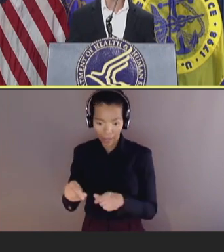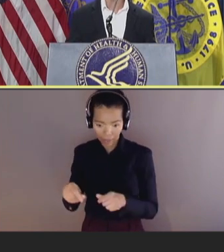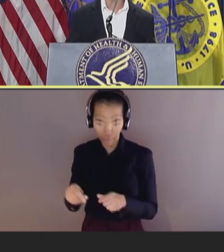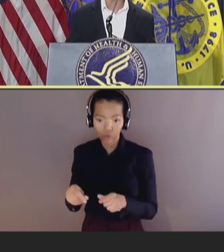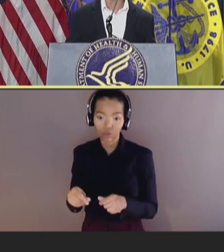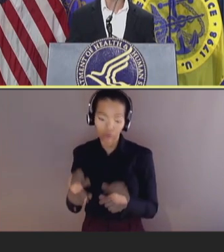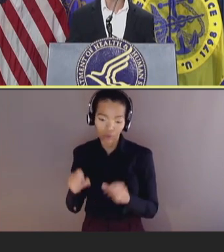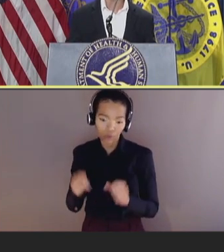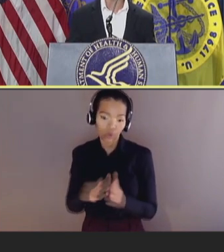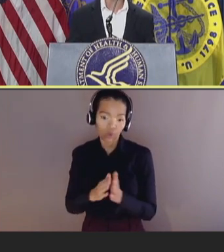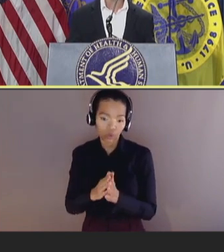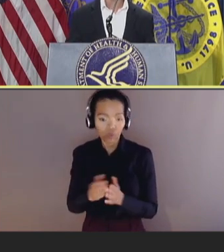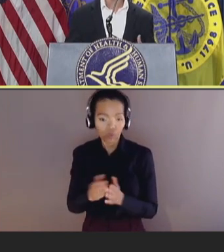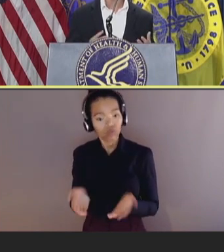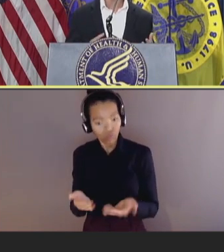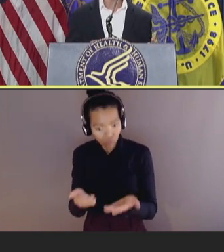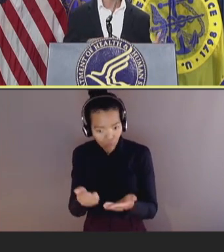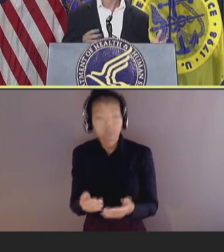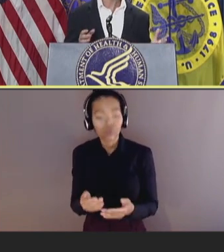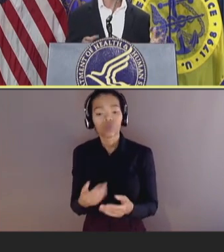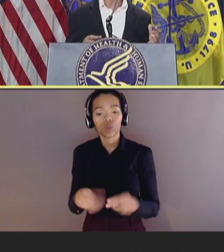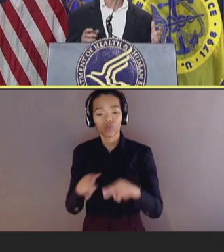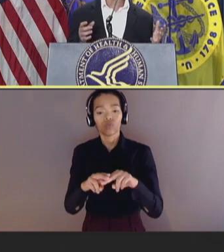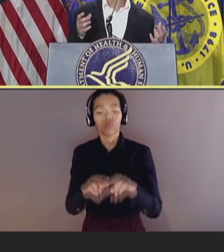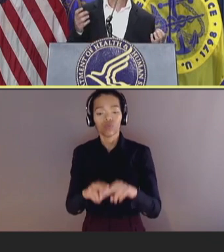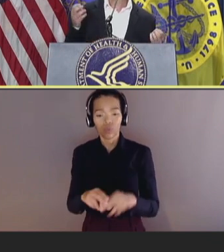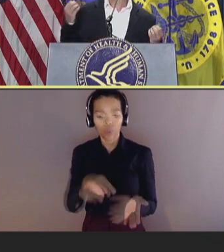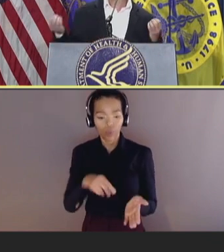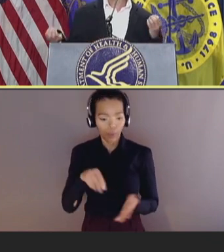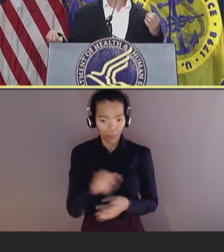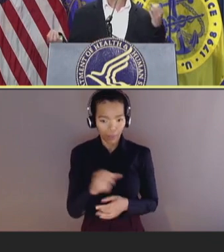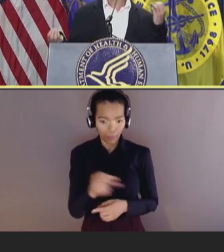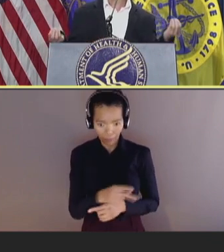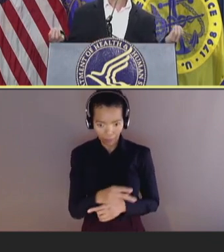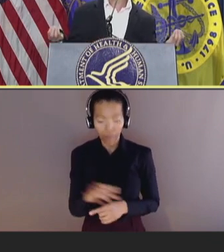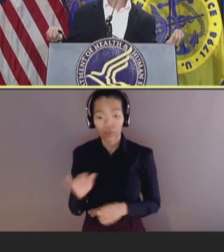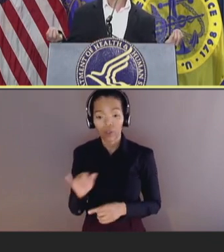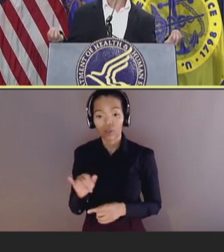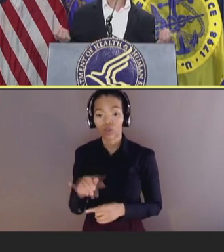reimbursement rate. You can also think about, what about a pharmacist versus a physician?